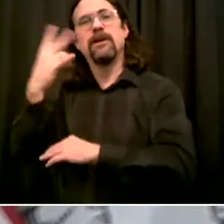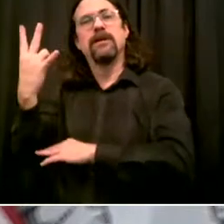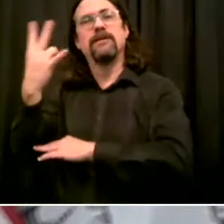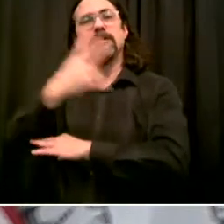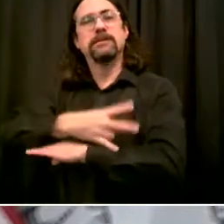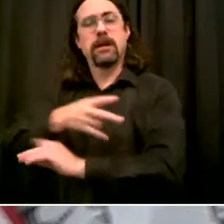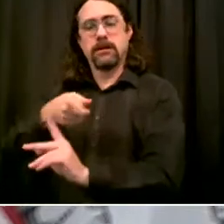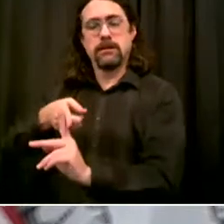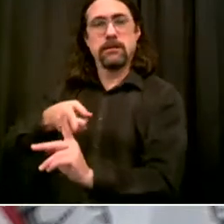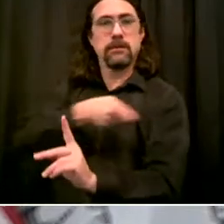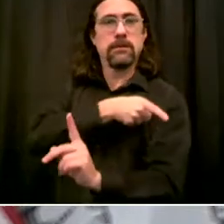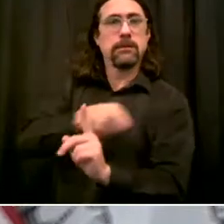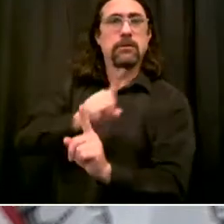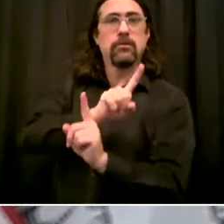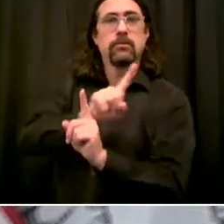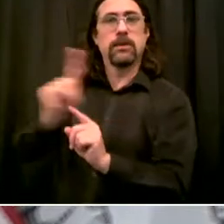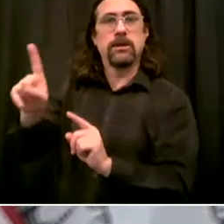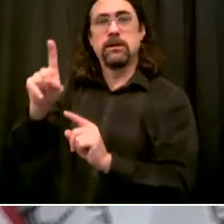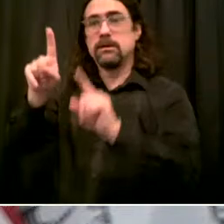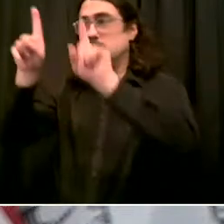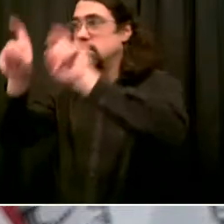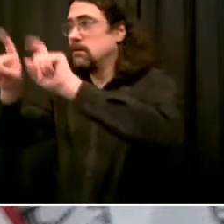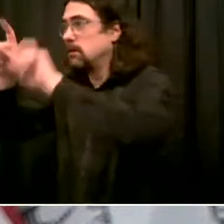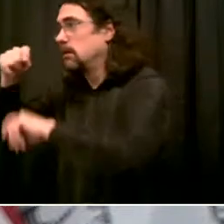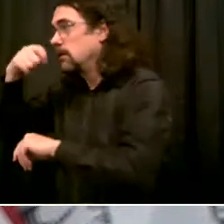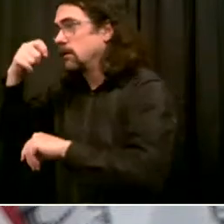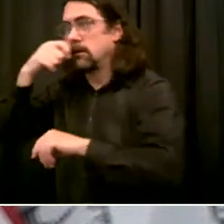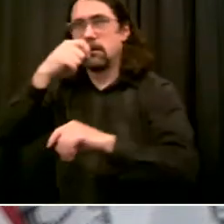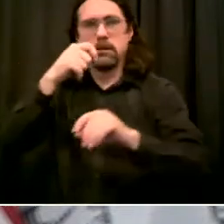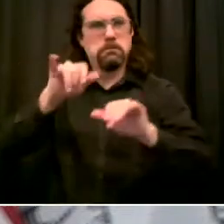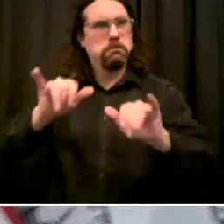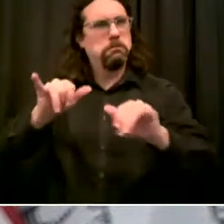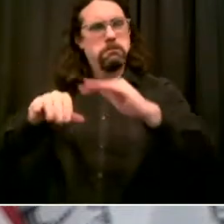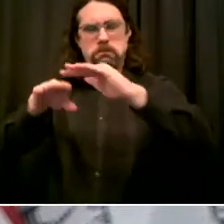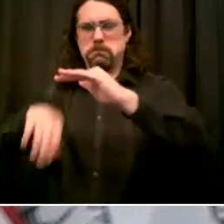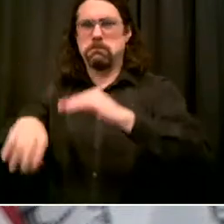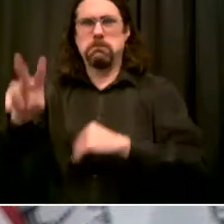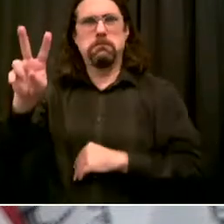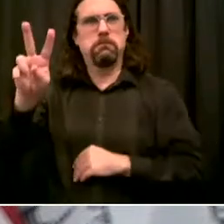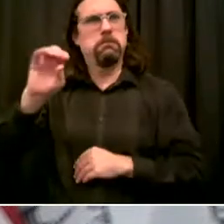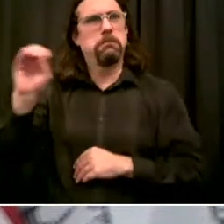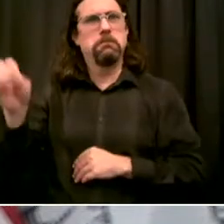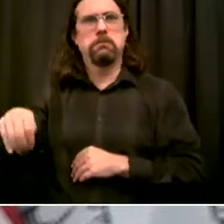WORRISOME CHANGE. WHAT WE CAN